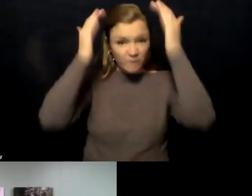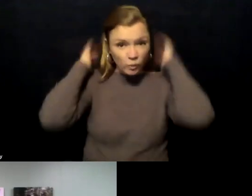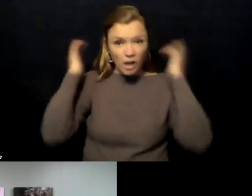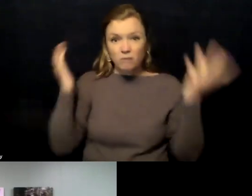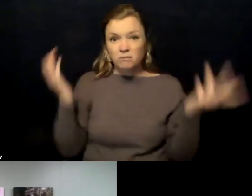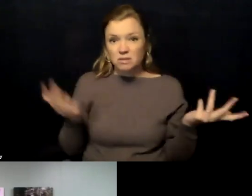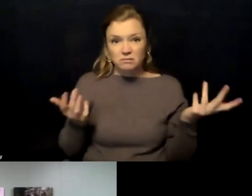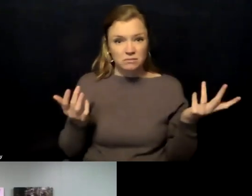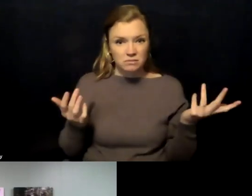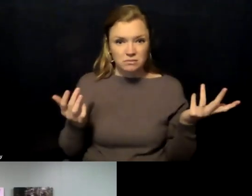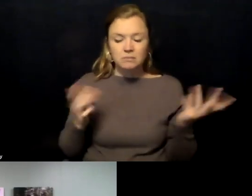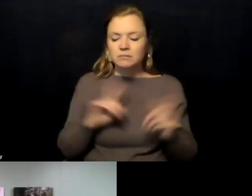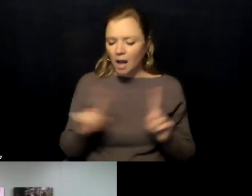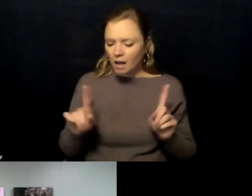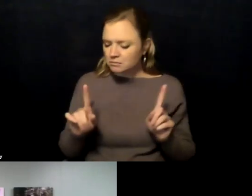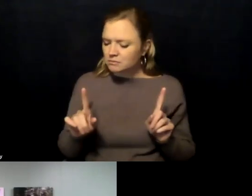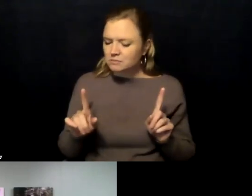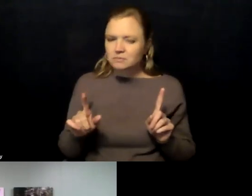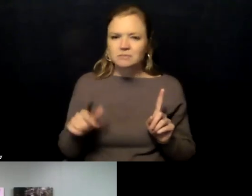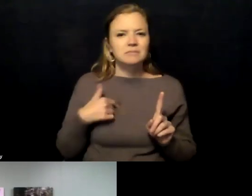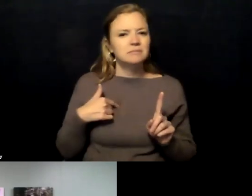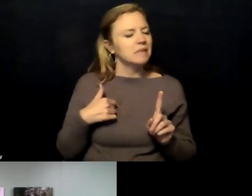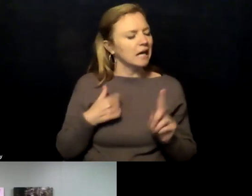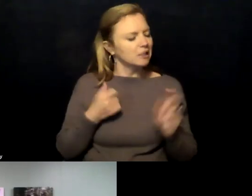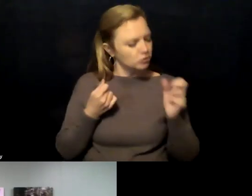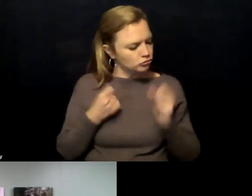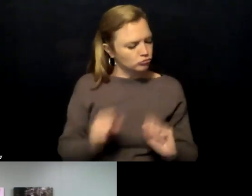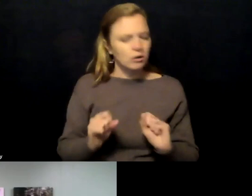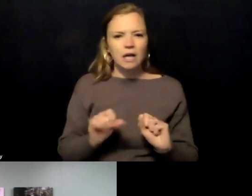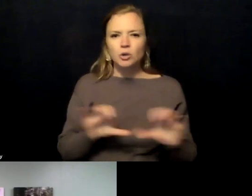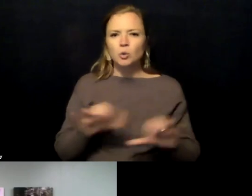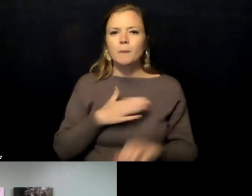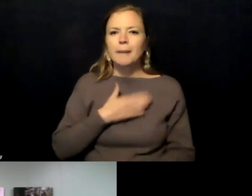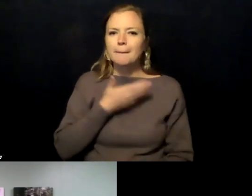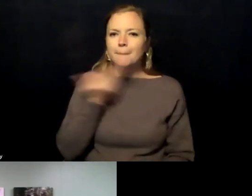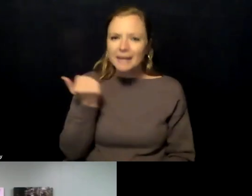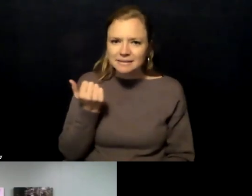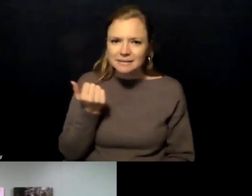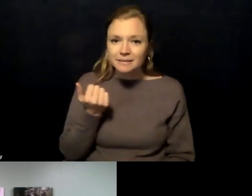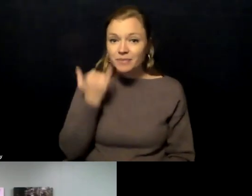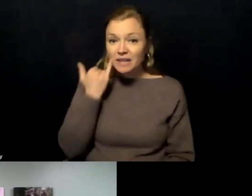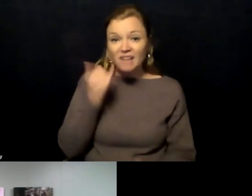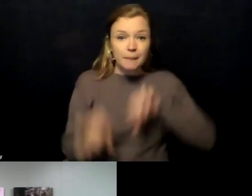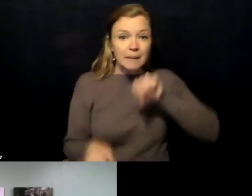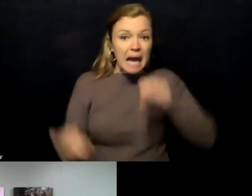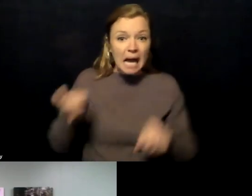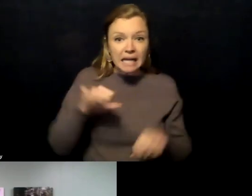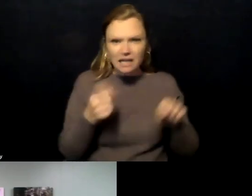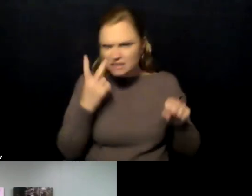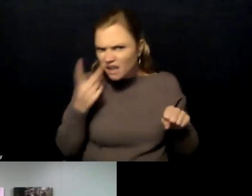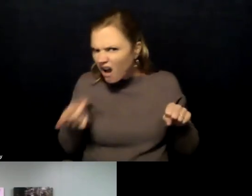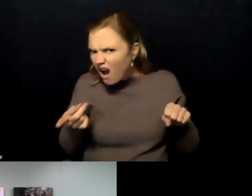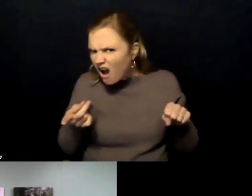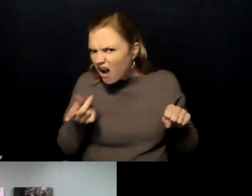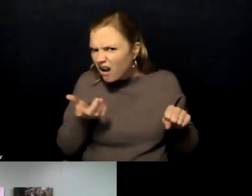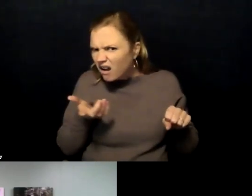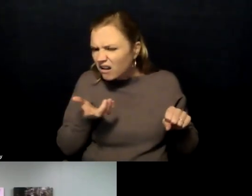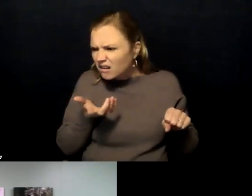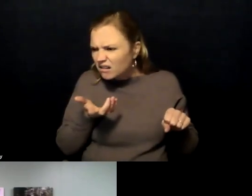if I pick up a piece of trash or if I'm out in the kayak and I see some trash floating I'll try to pick it up.